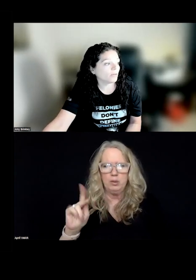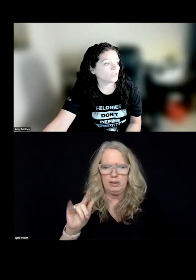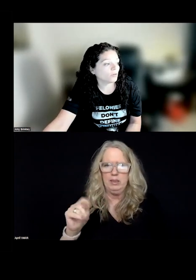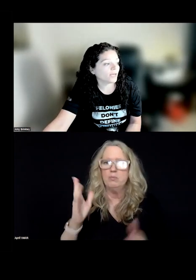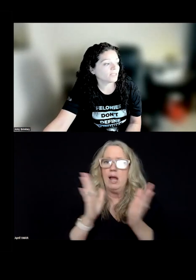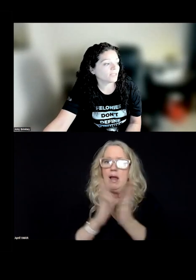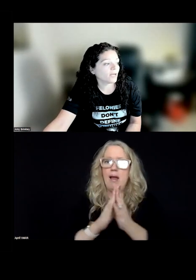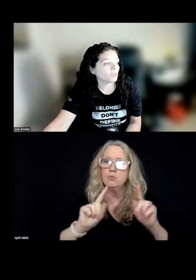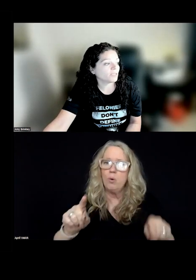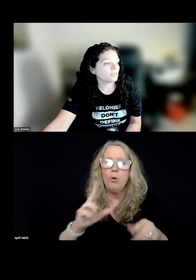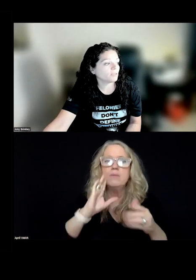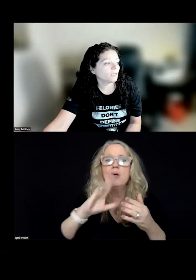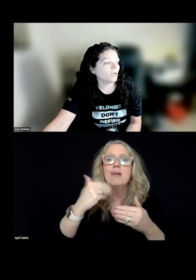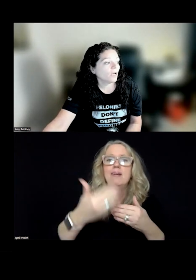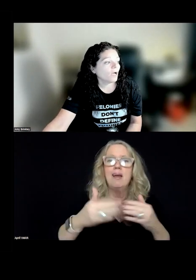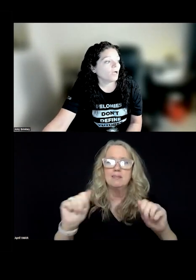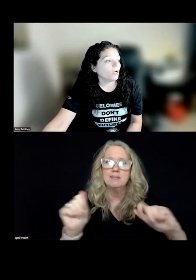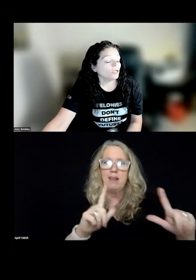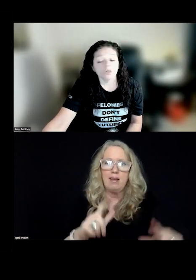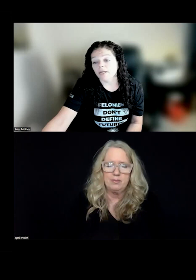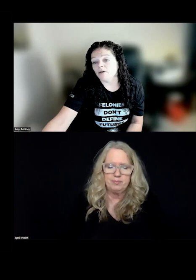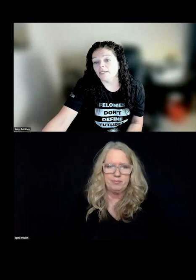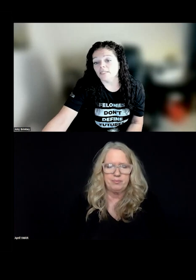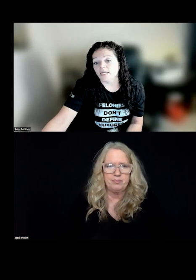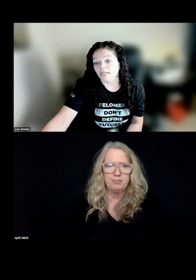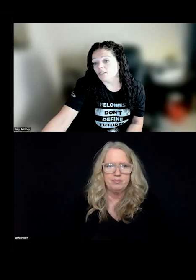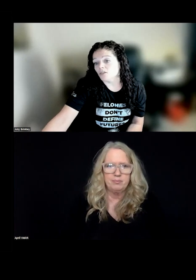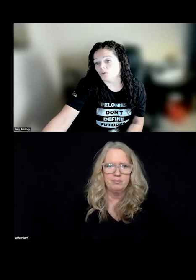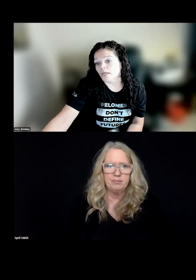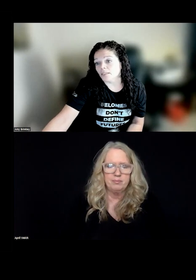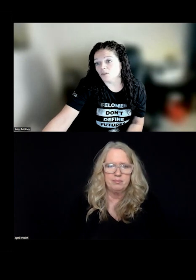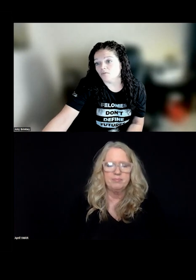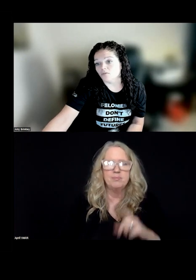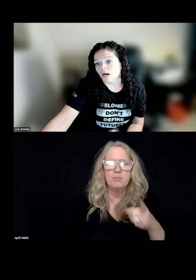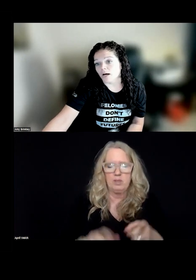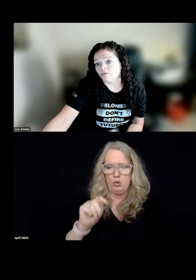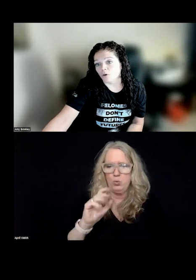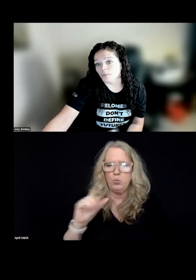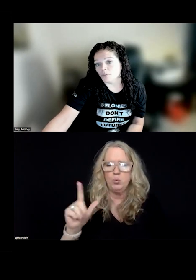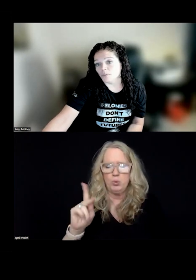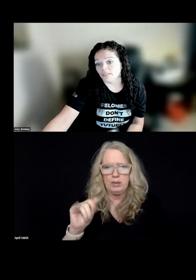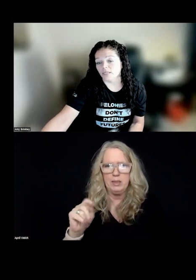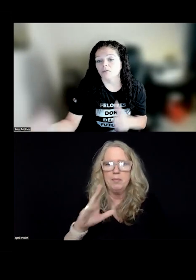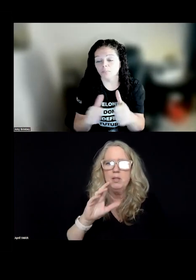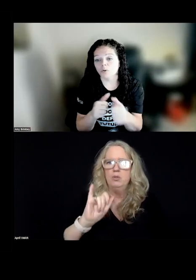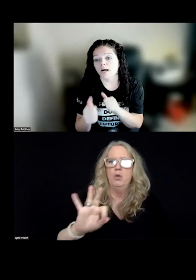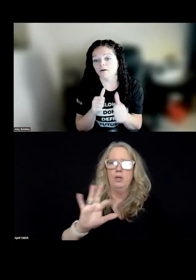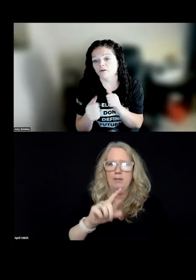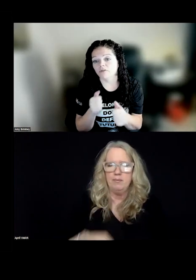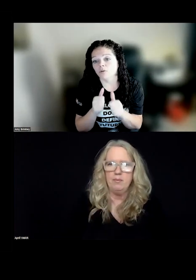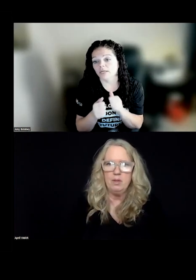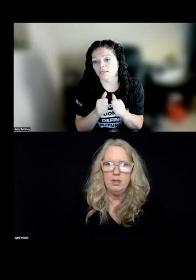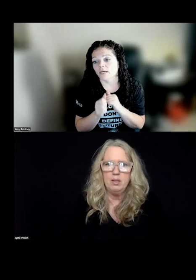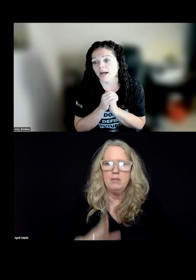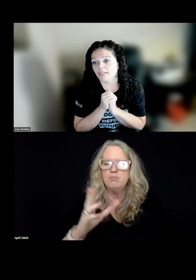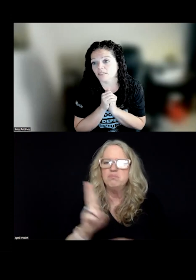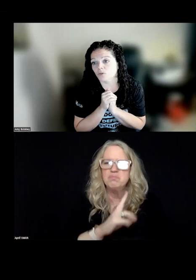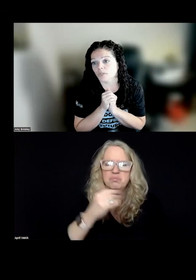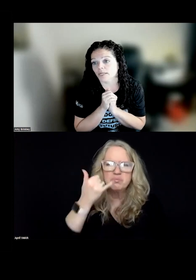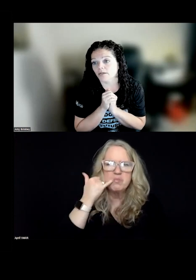THEM. HERE IS A LINK TO THE TOOLKIT. IF HAVE YOU A PHONE, YOU CAN ACCESS IT HERE.